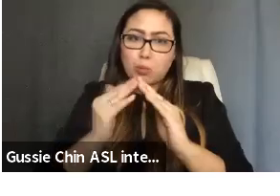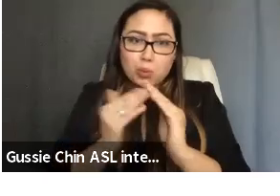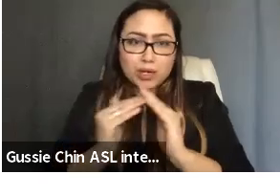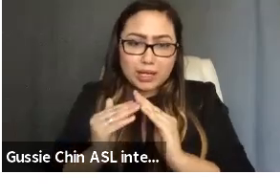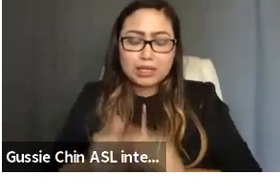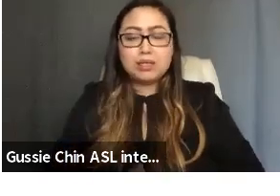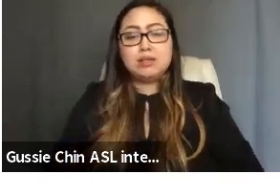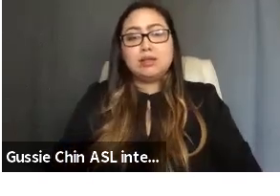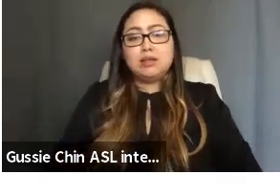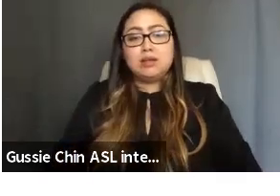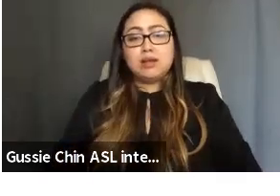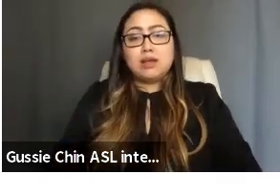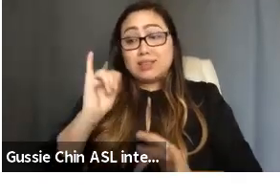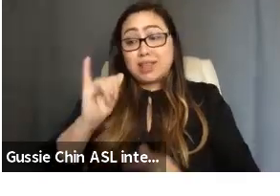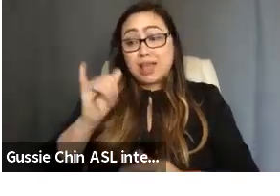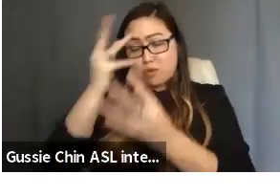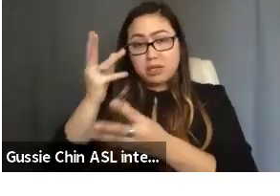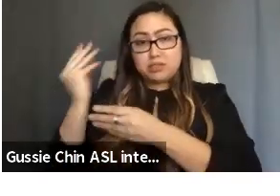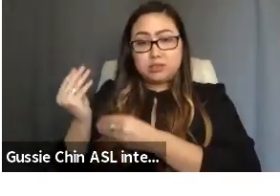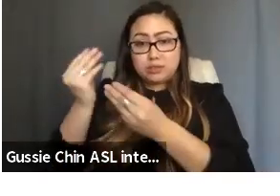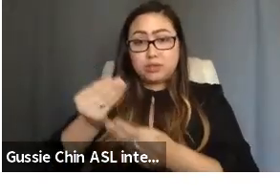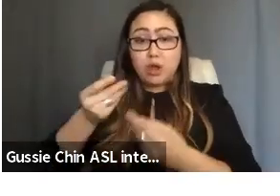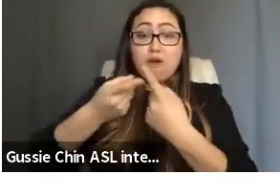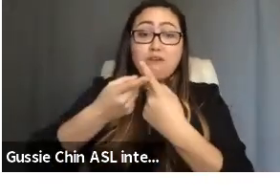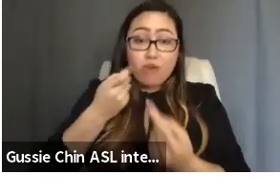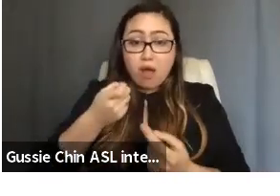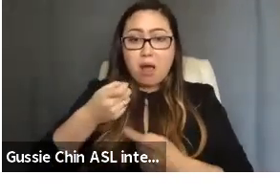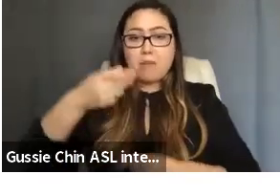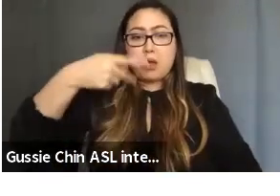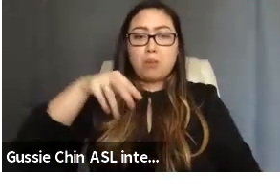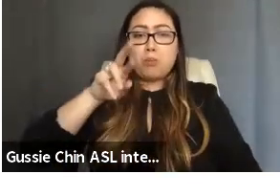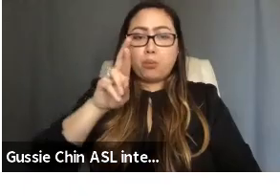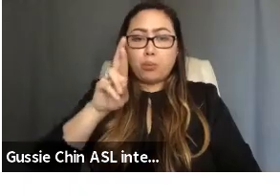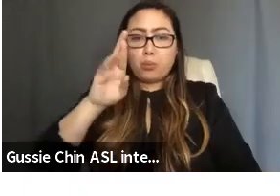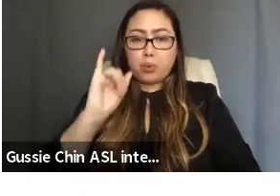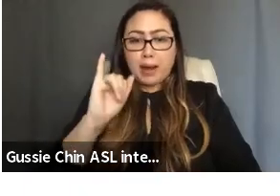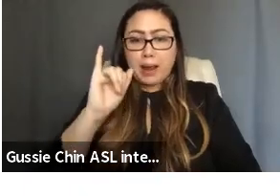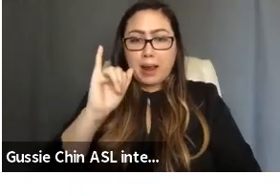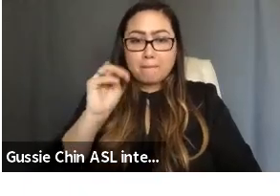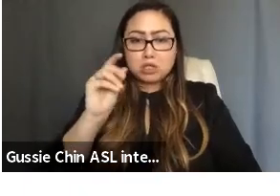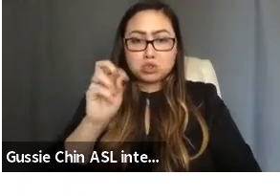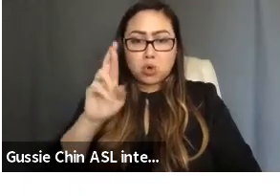this information was coming from the promotoras group to local public health and human services,